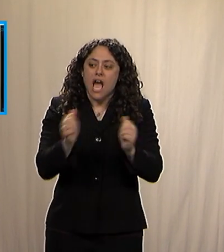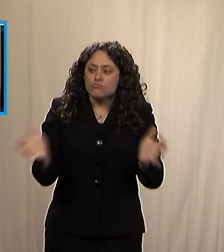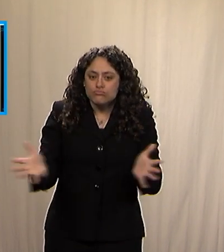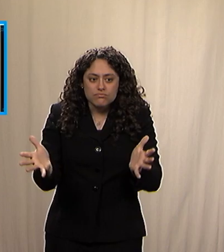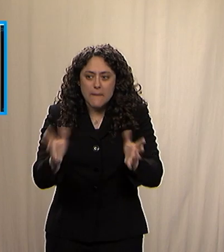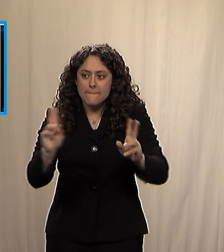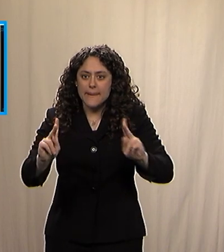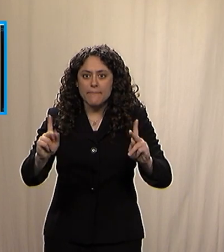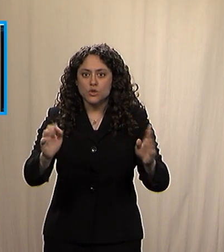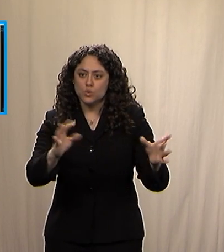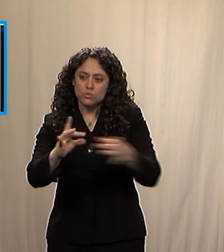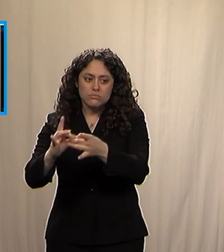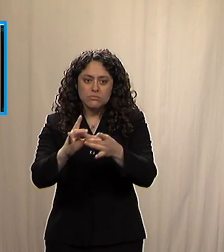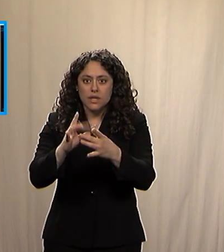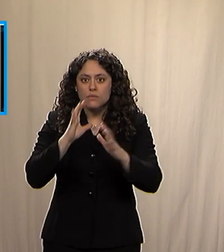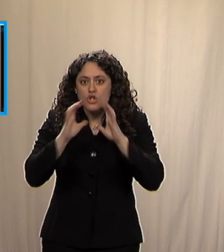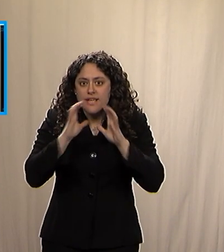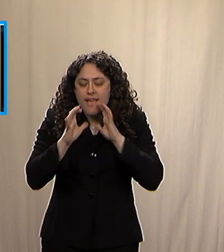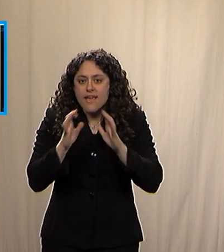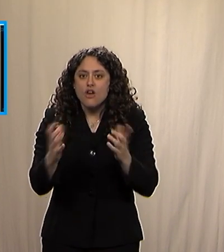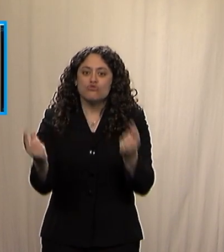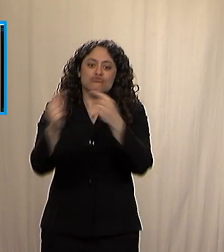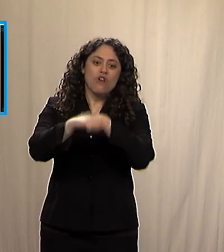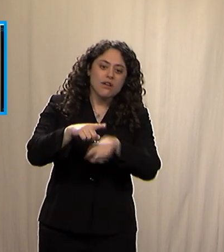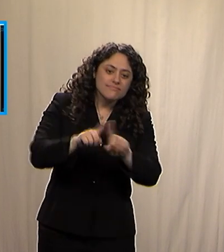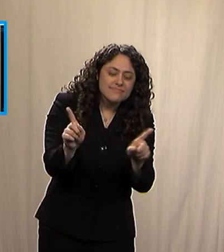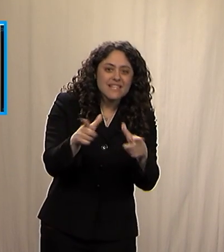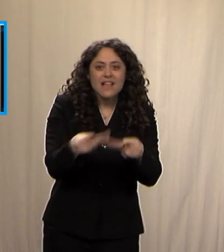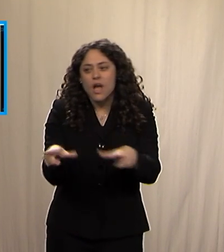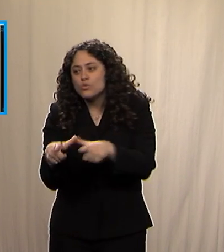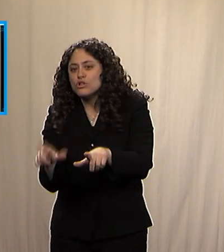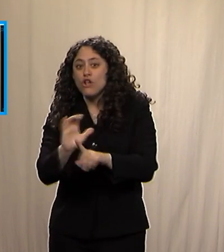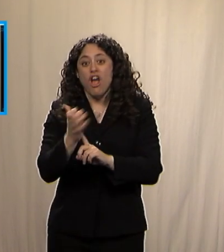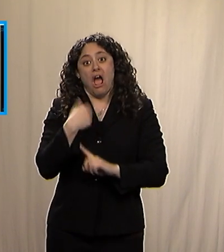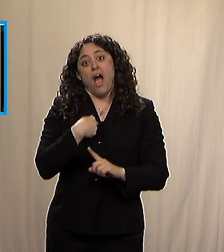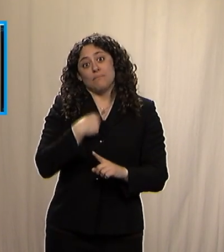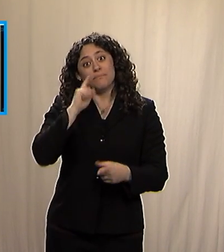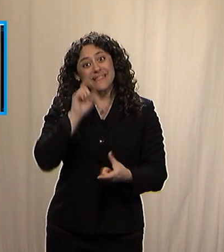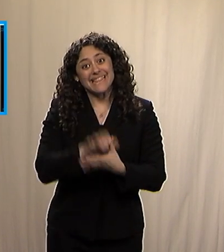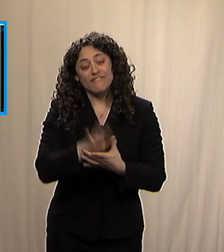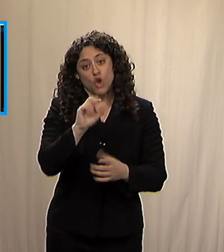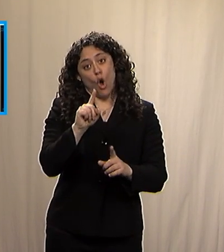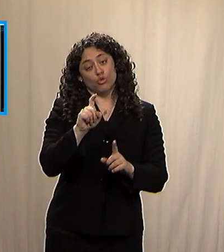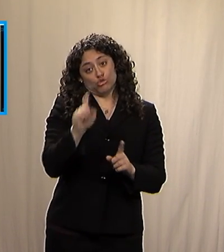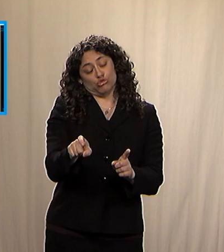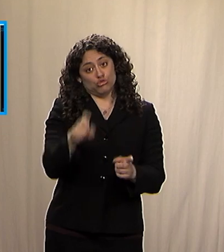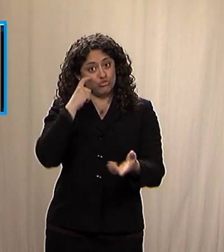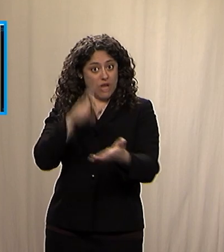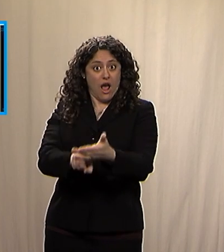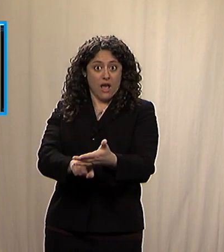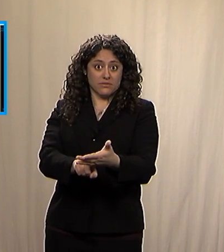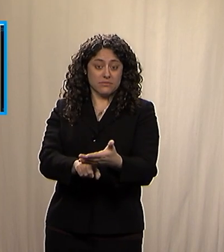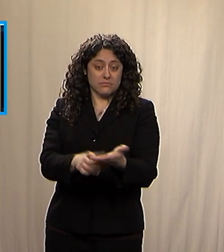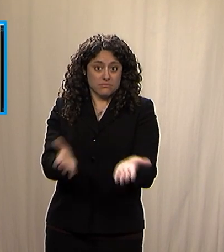across languages and cultures, I think codes need to recognize that. We are currently looking at hopefully doing a revision